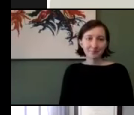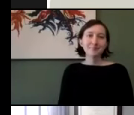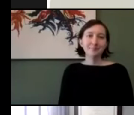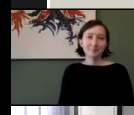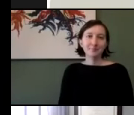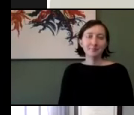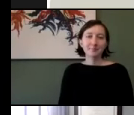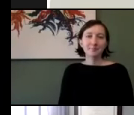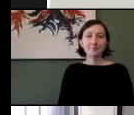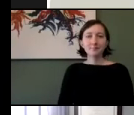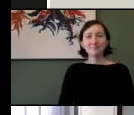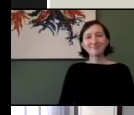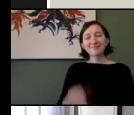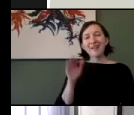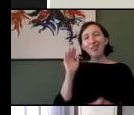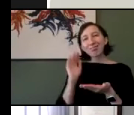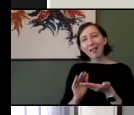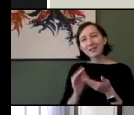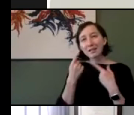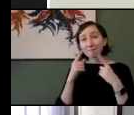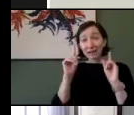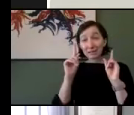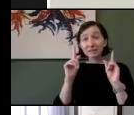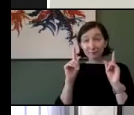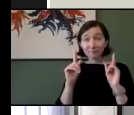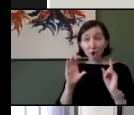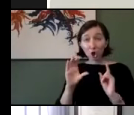So less effective cloth masks, there are some out there.